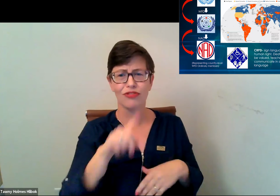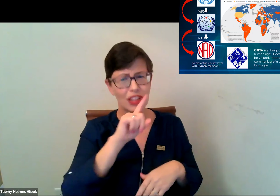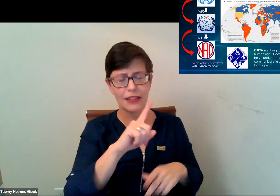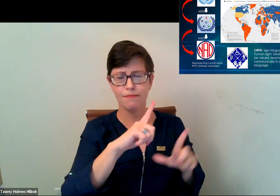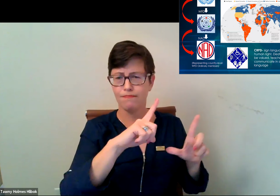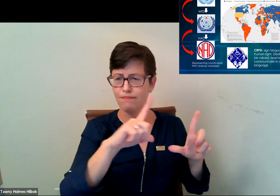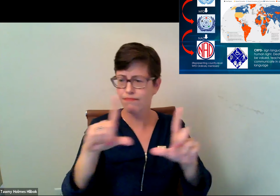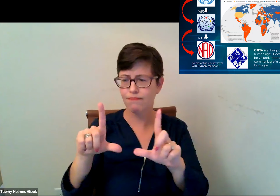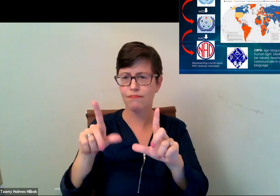And this particular treaty.